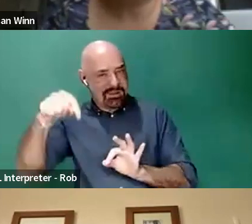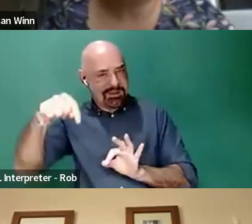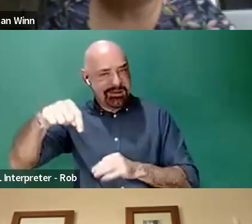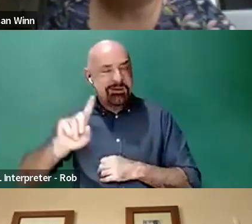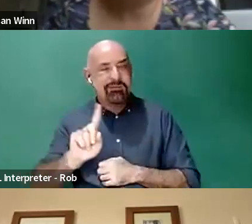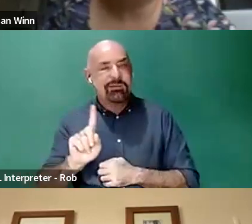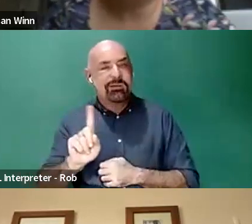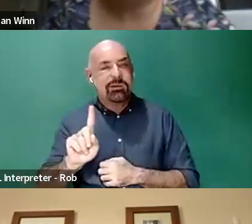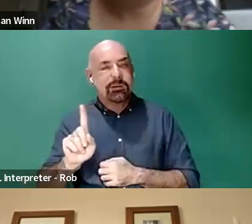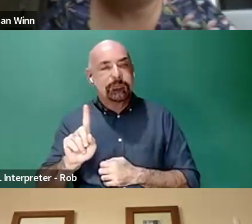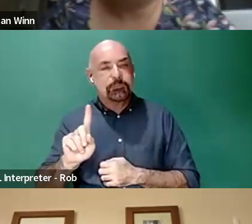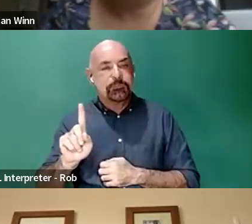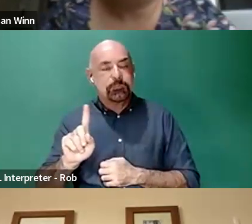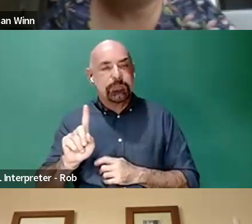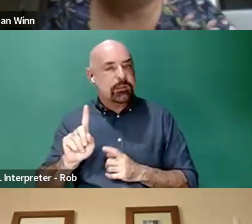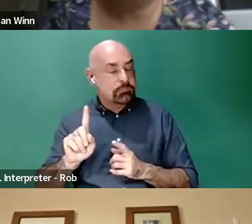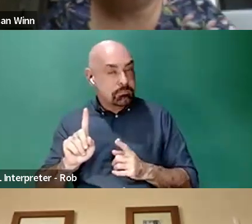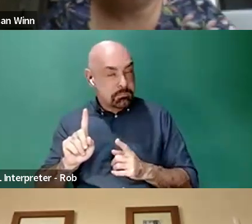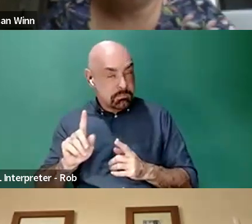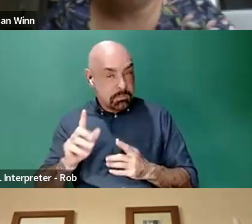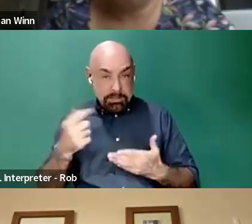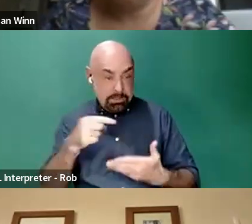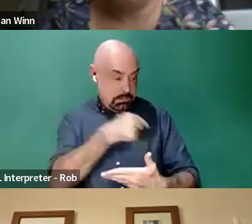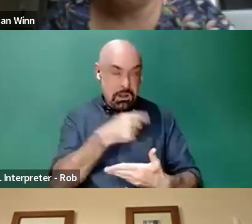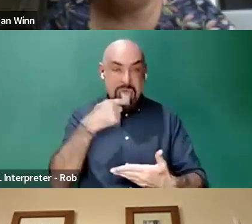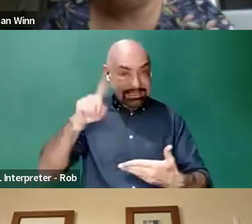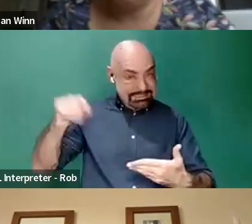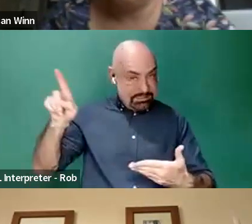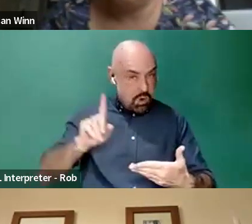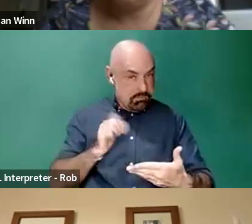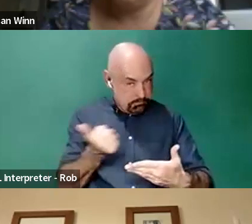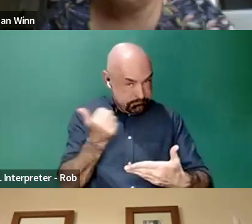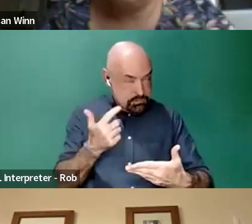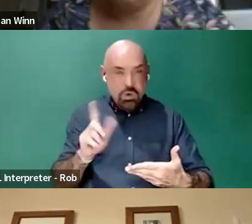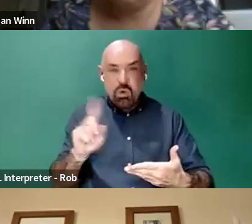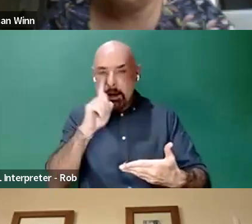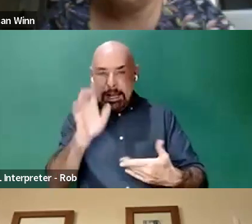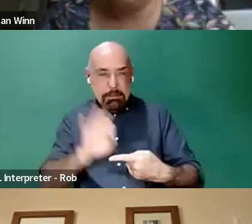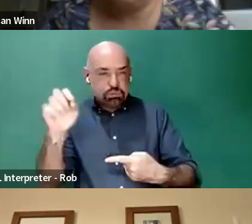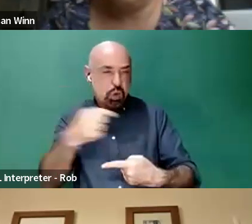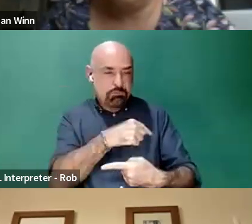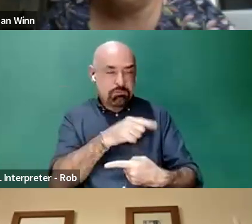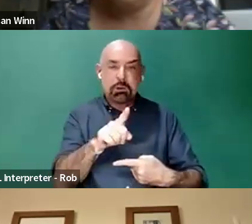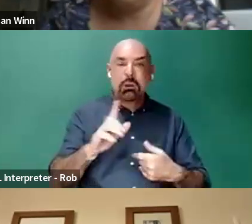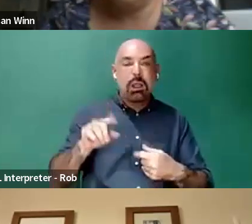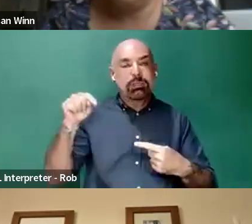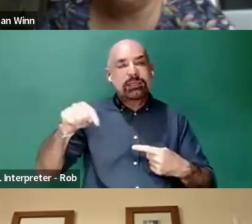how much of it is being ticked off and what things could be improved, etc. That follow up survey, hopefully, should be coming to you in July.